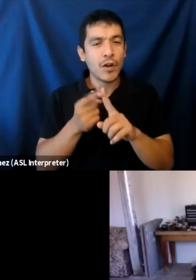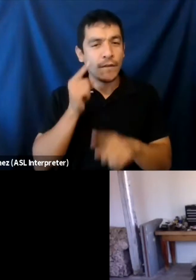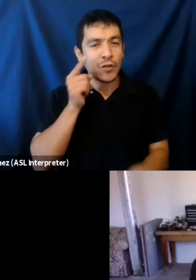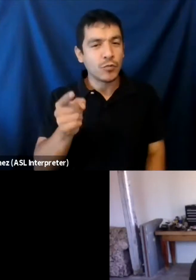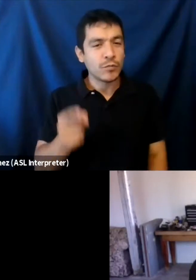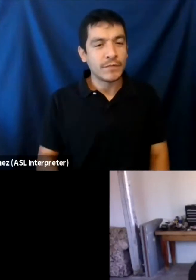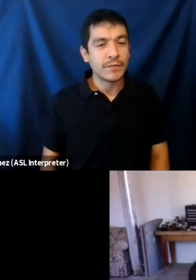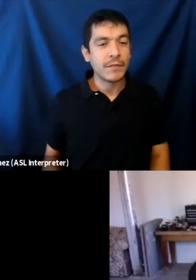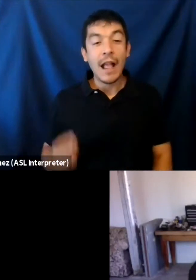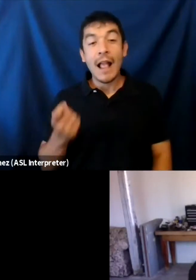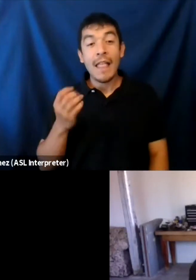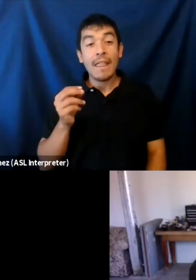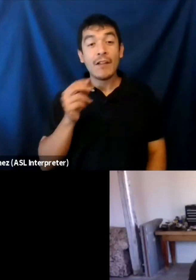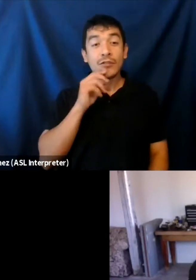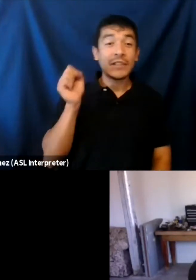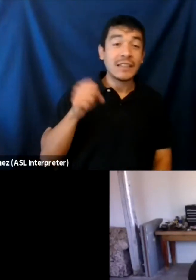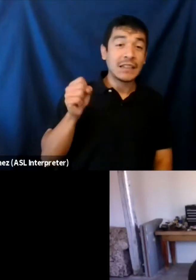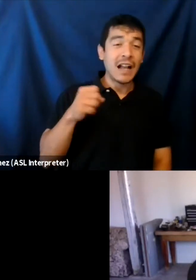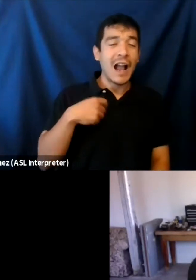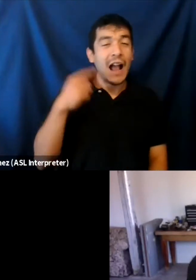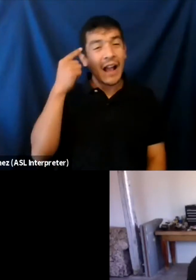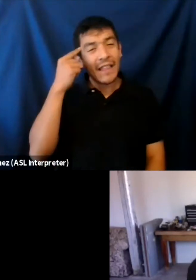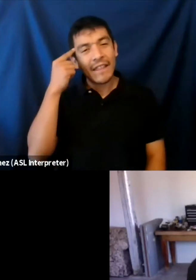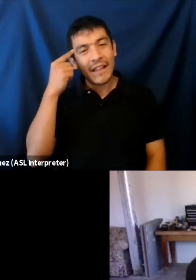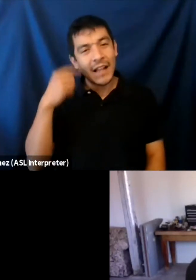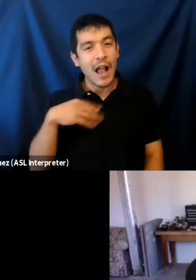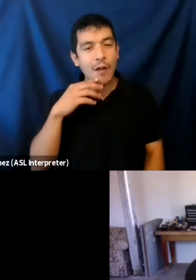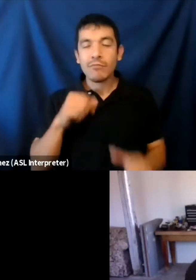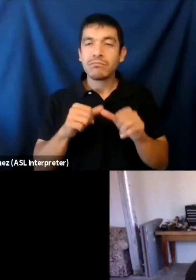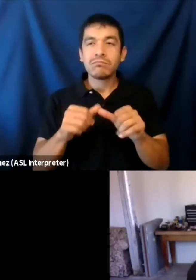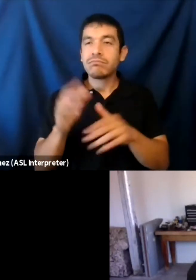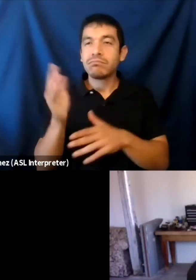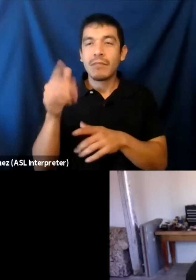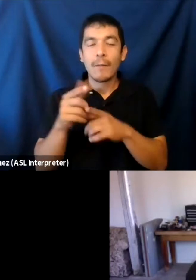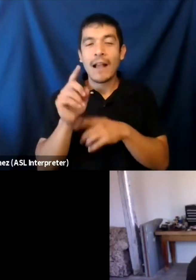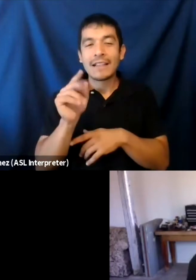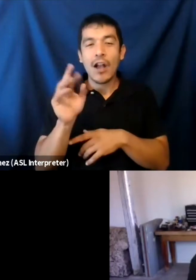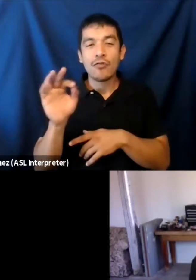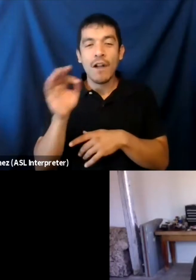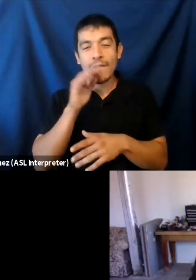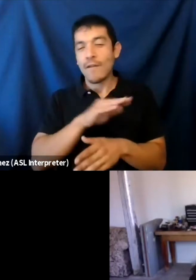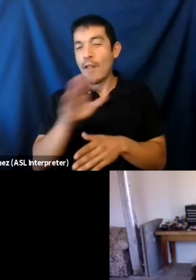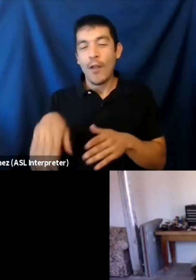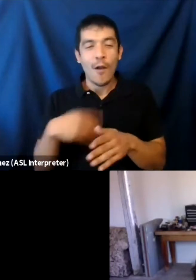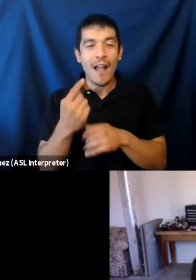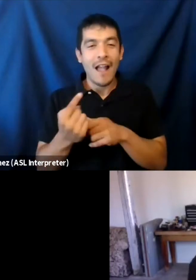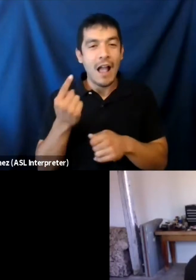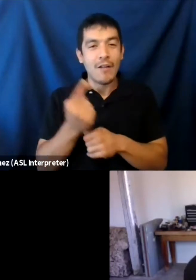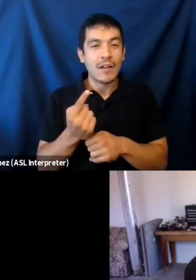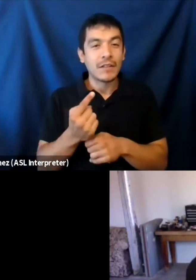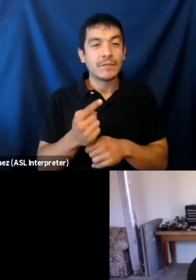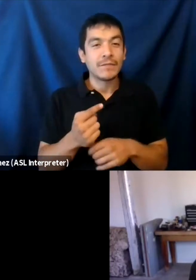Yeah, I mean, as I think, I'm gonna just keep on talking about dandruff through this whole unit, by the way. No, I think just-- You talk a little bit rough,